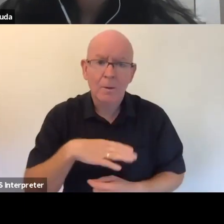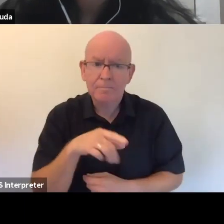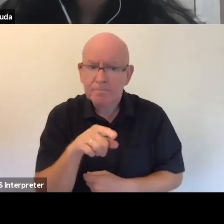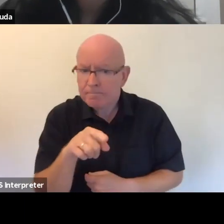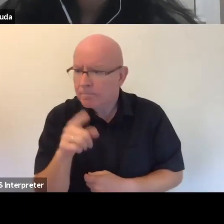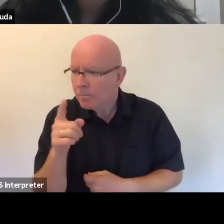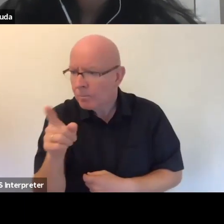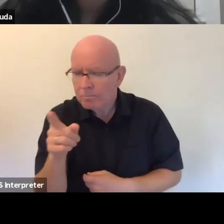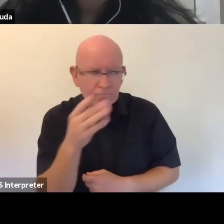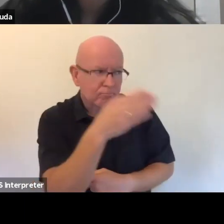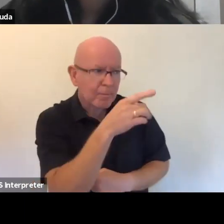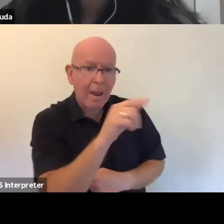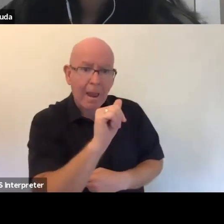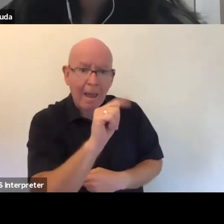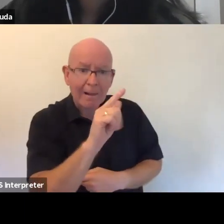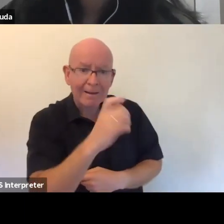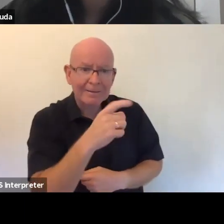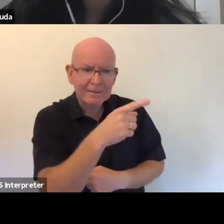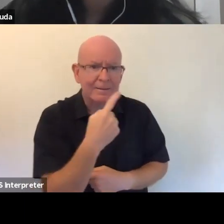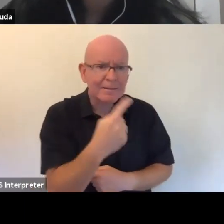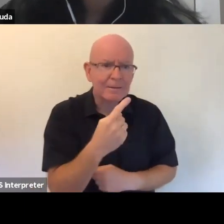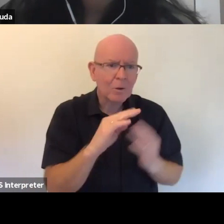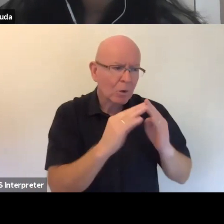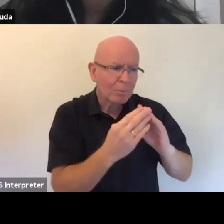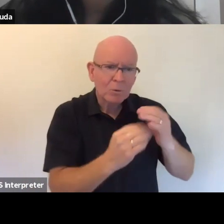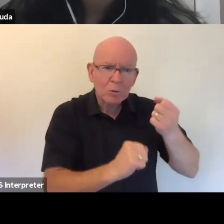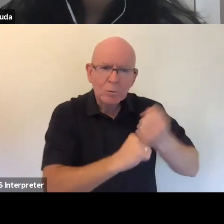Thank you very much, Felicity. So with regards to the issue